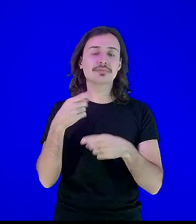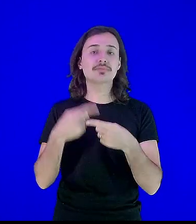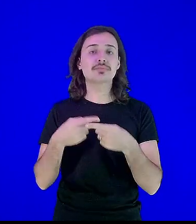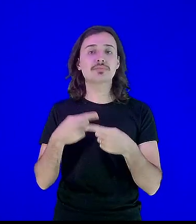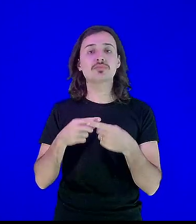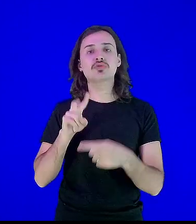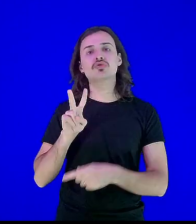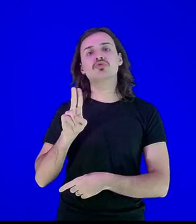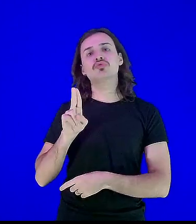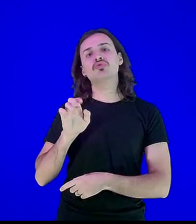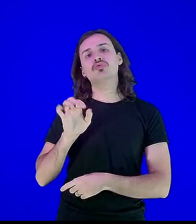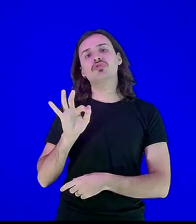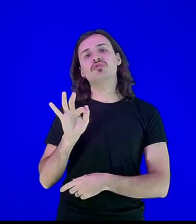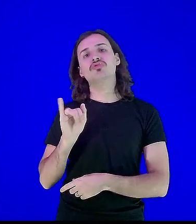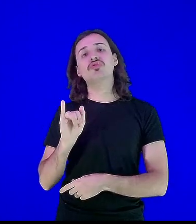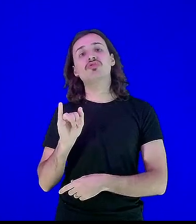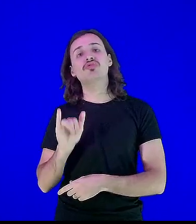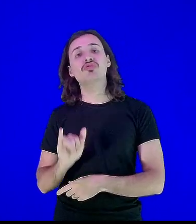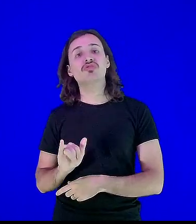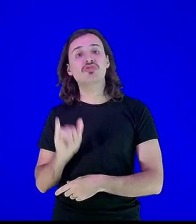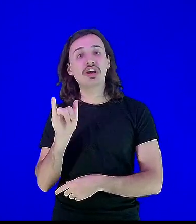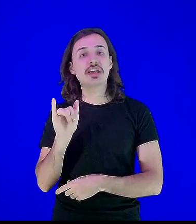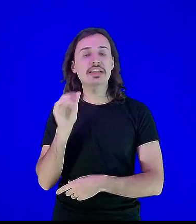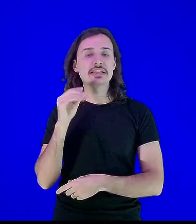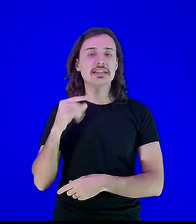components that use Teleport under the hood